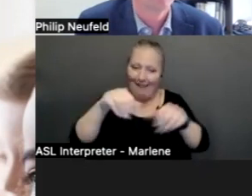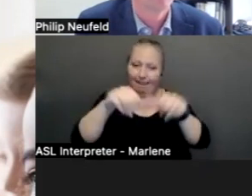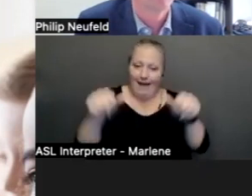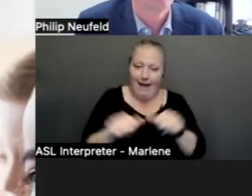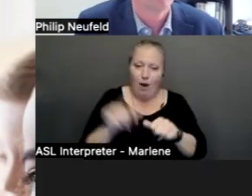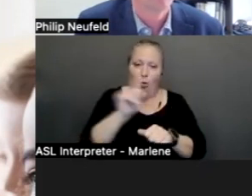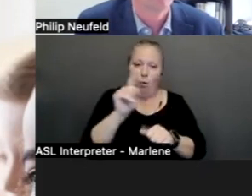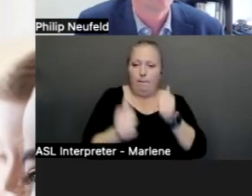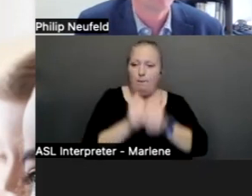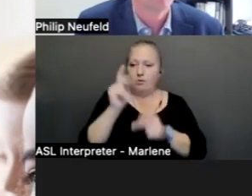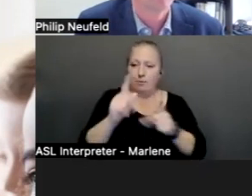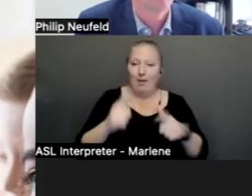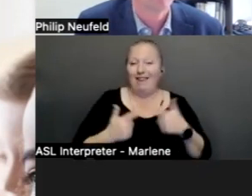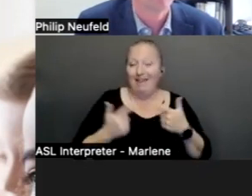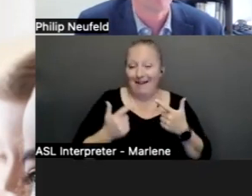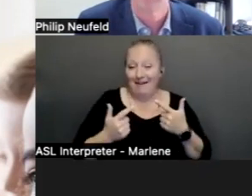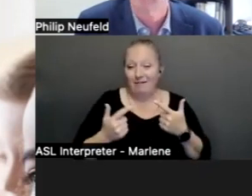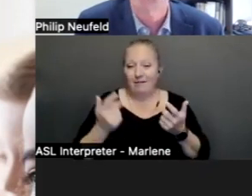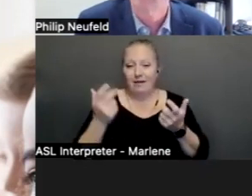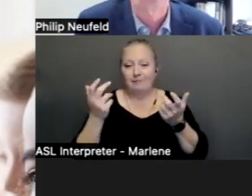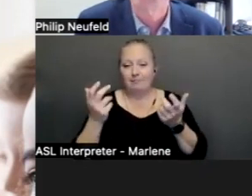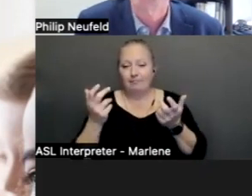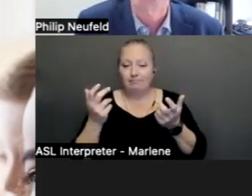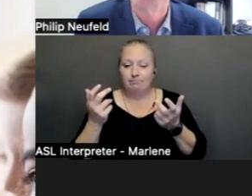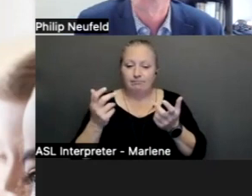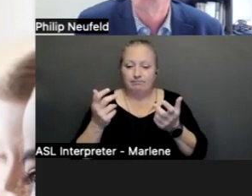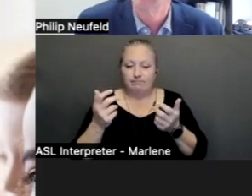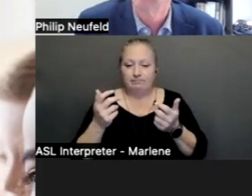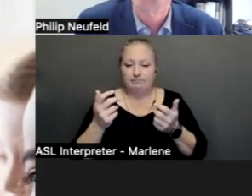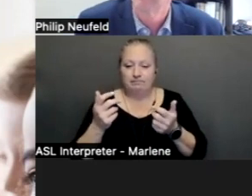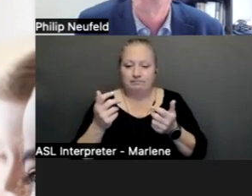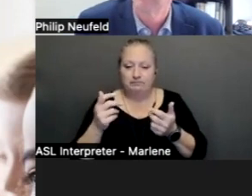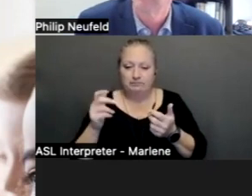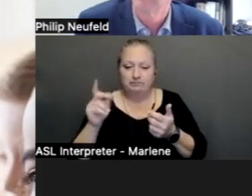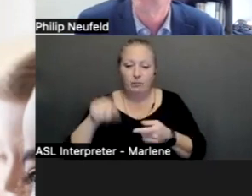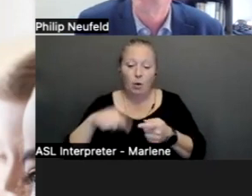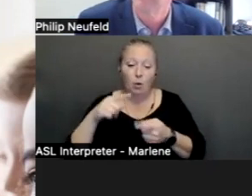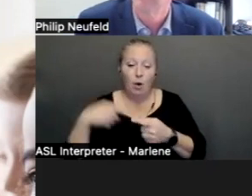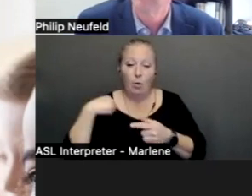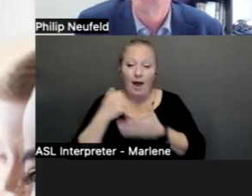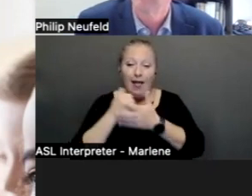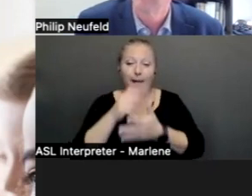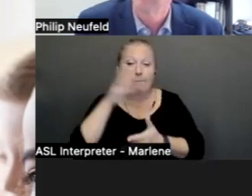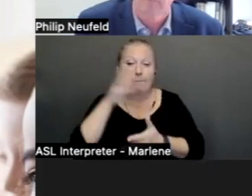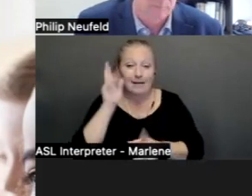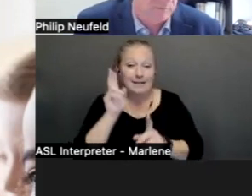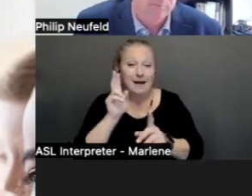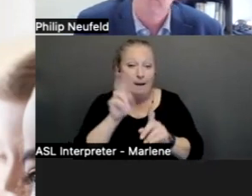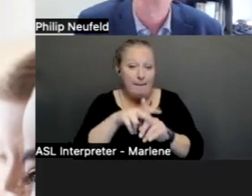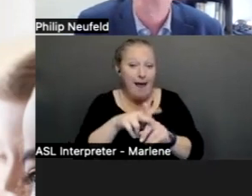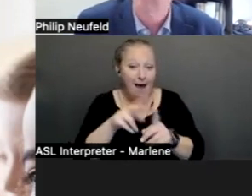of the folks live for that. So you know when. When we helped parents apply most I mean if not all of